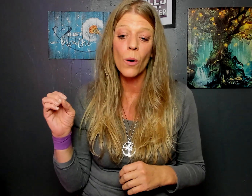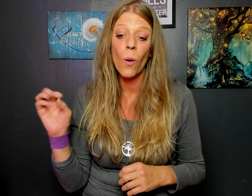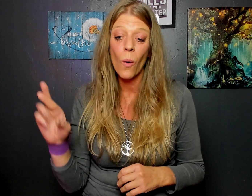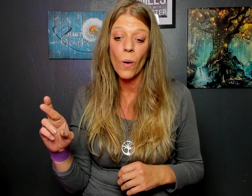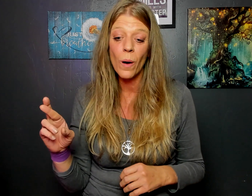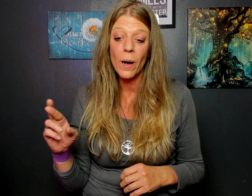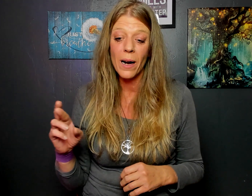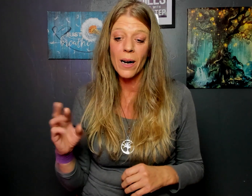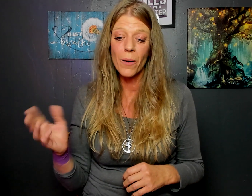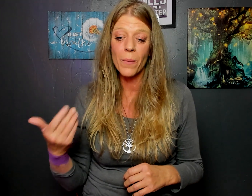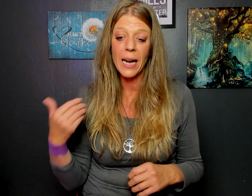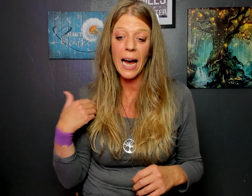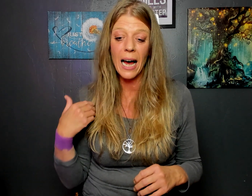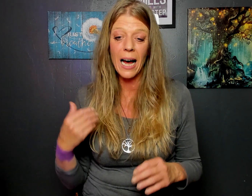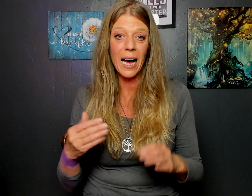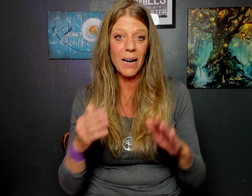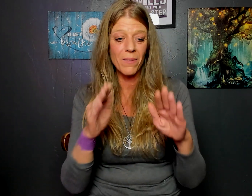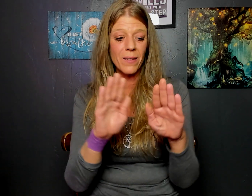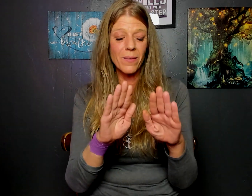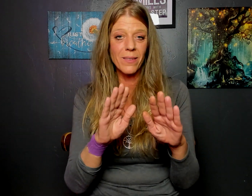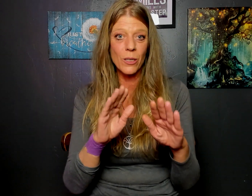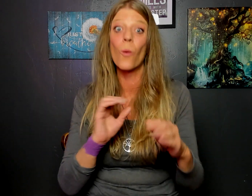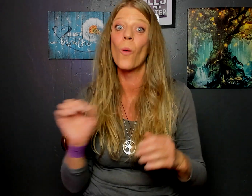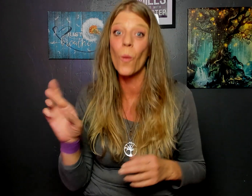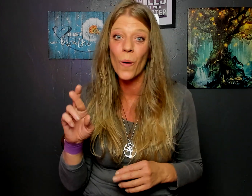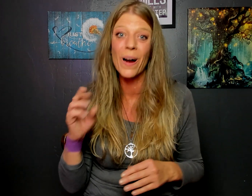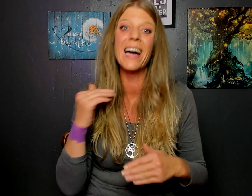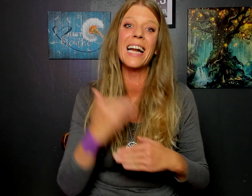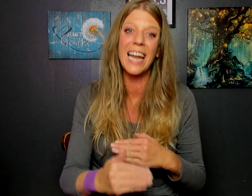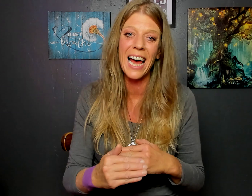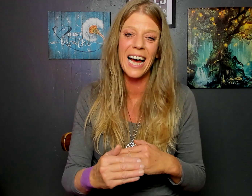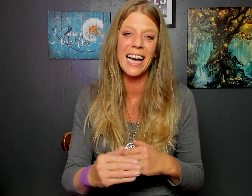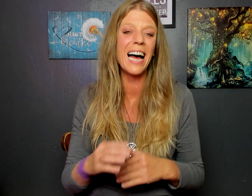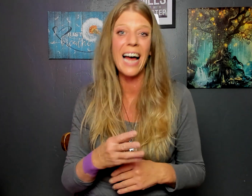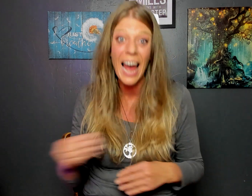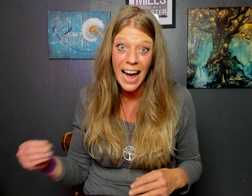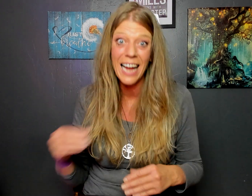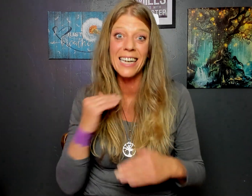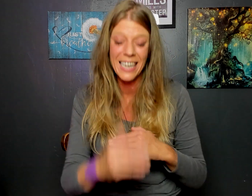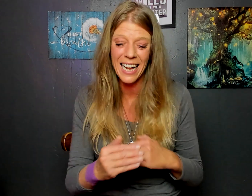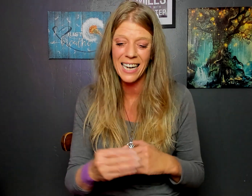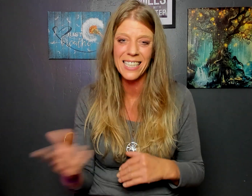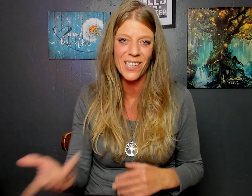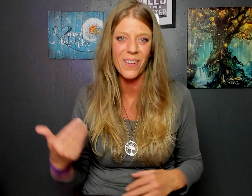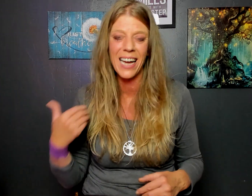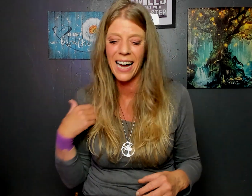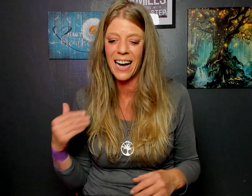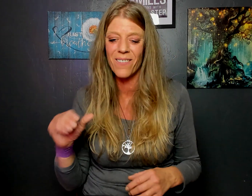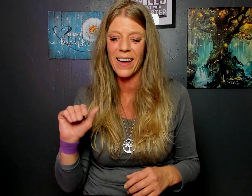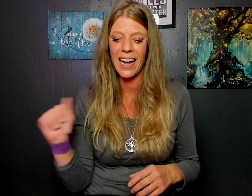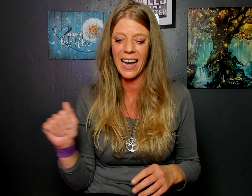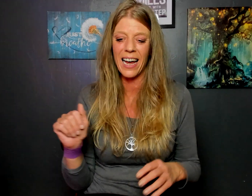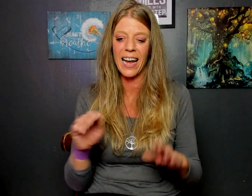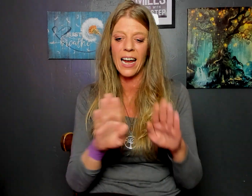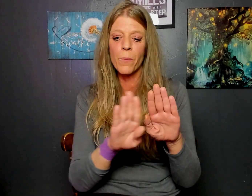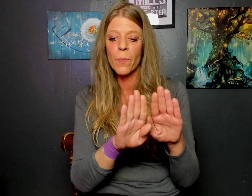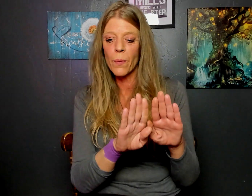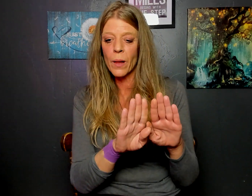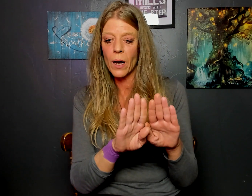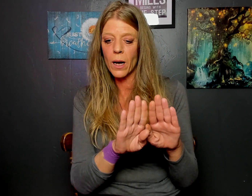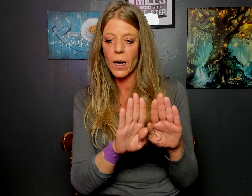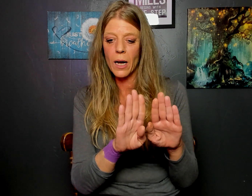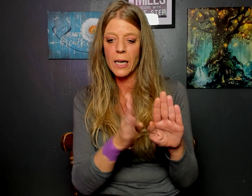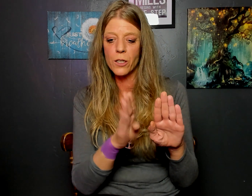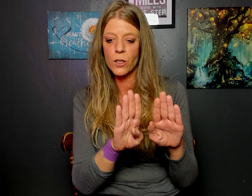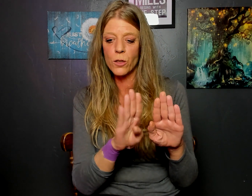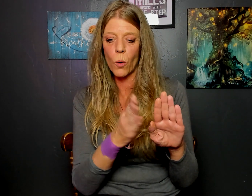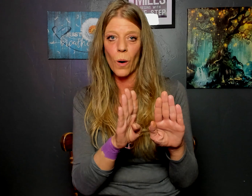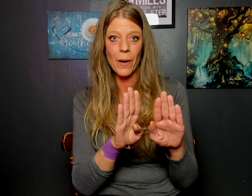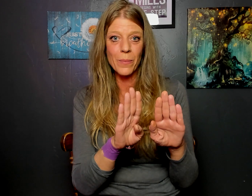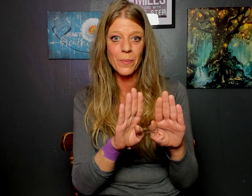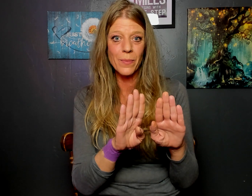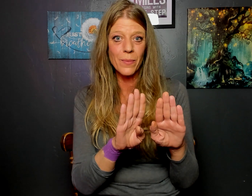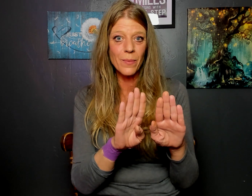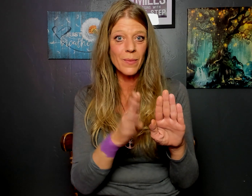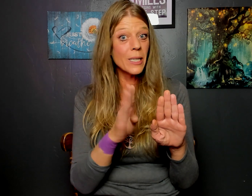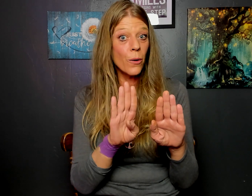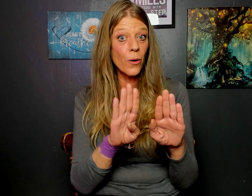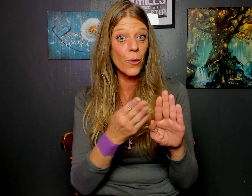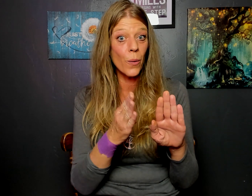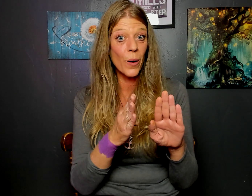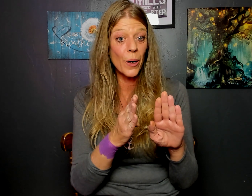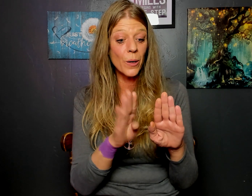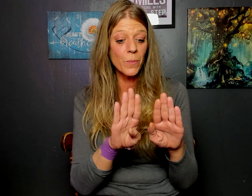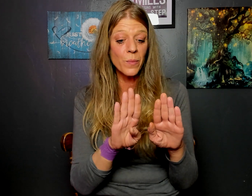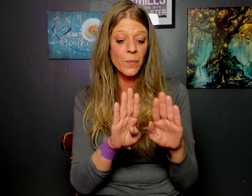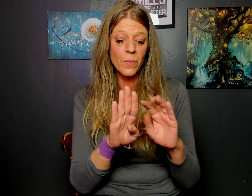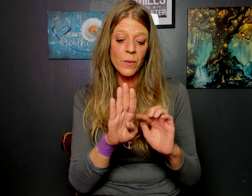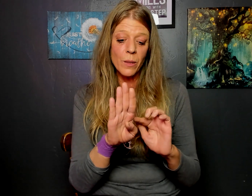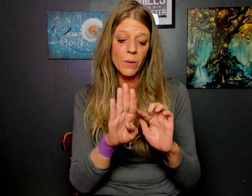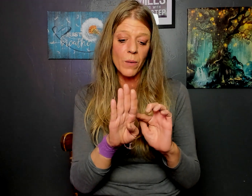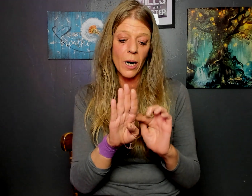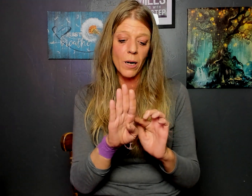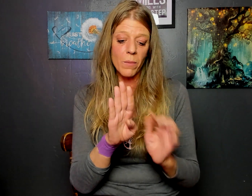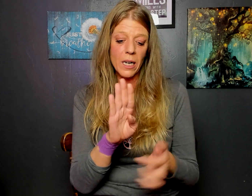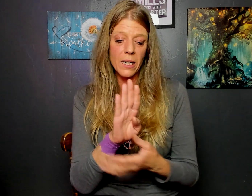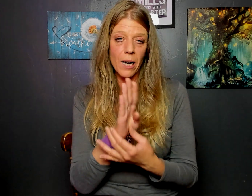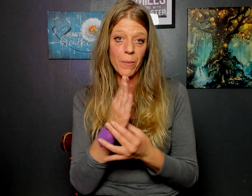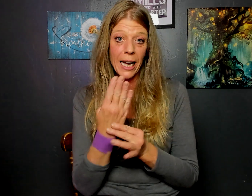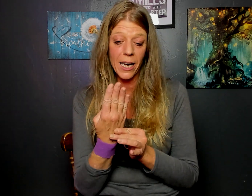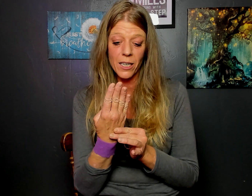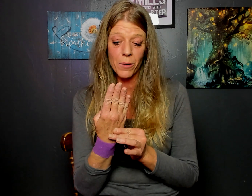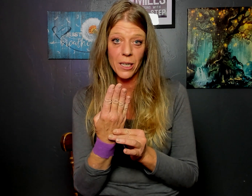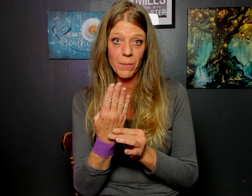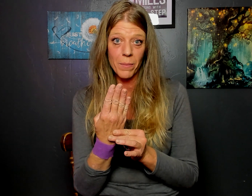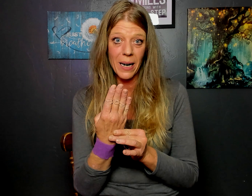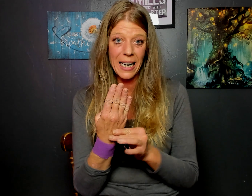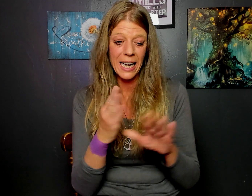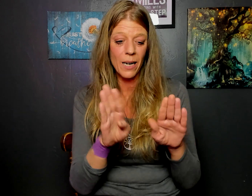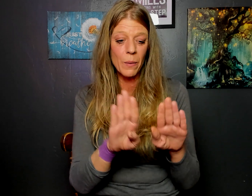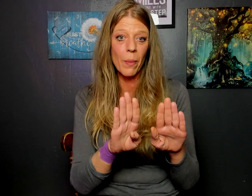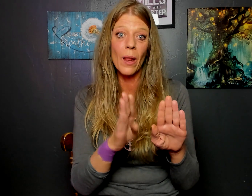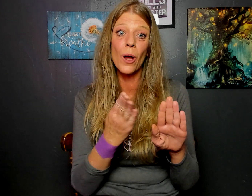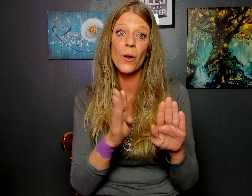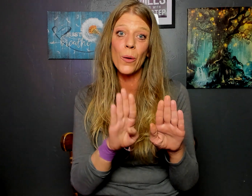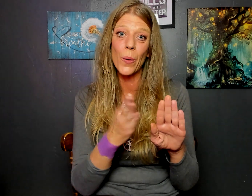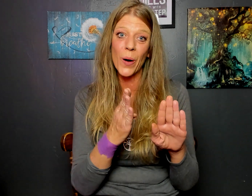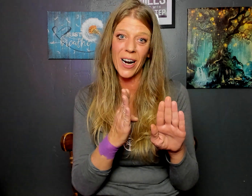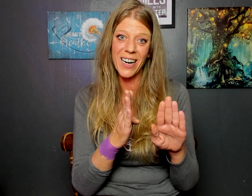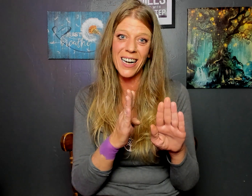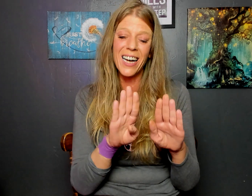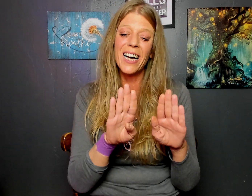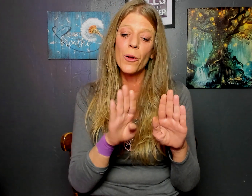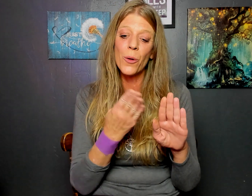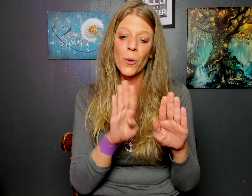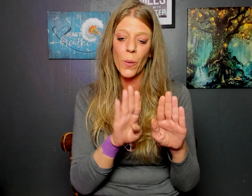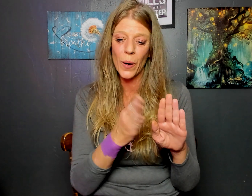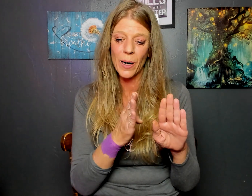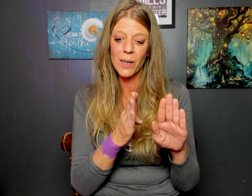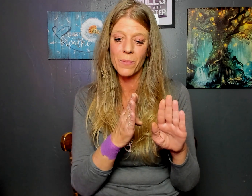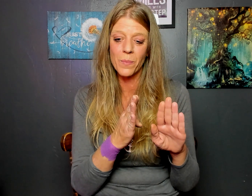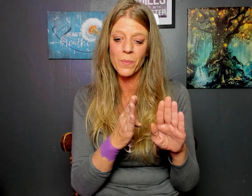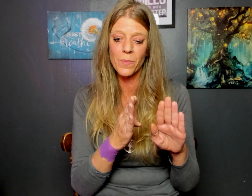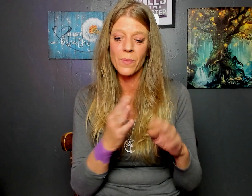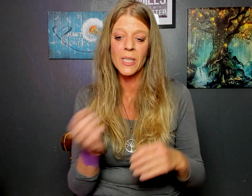Or we have, or ne, and next we have a uh DOOR. DOOR. The palm is coming in towards my body. DOOR. DOOR.